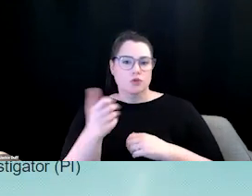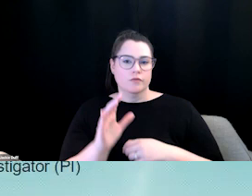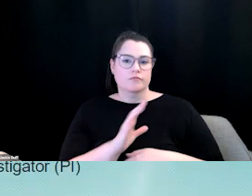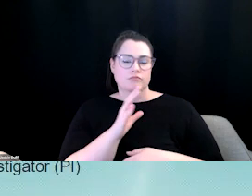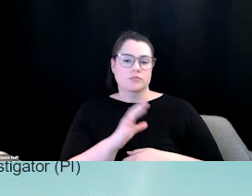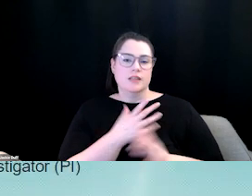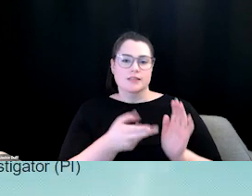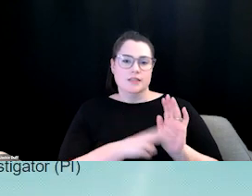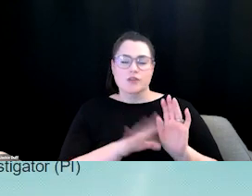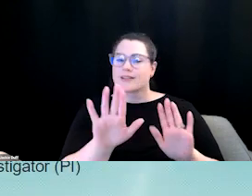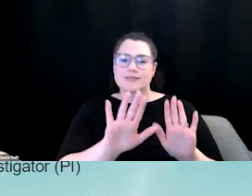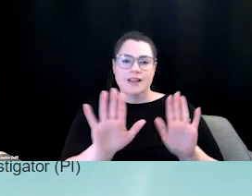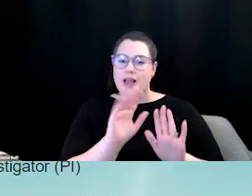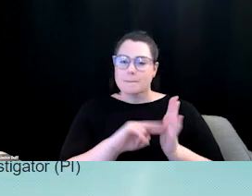It means to reprint the file.